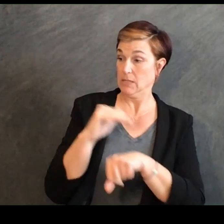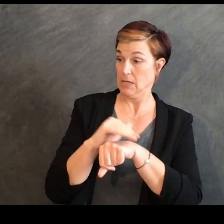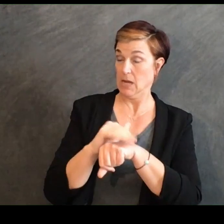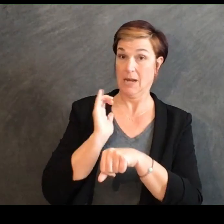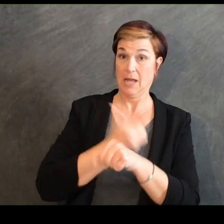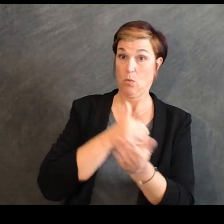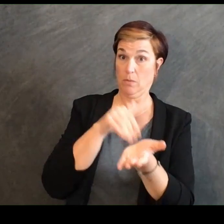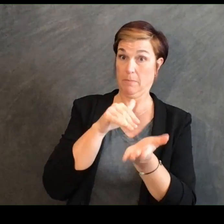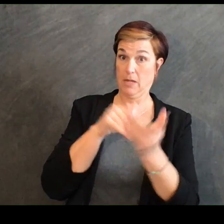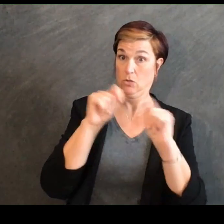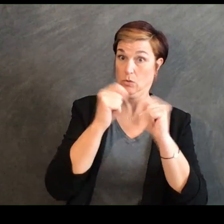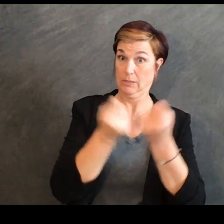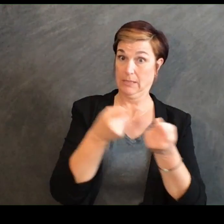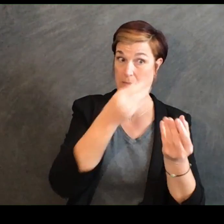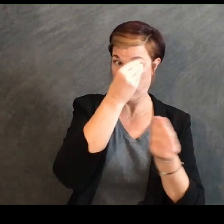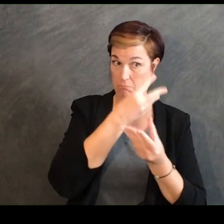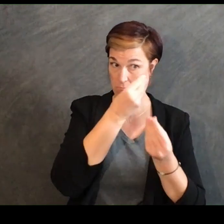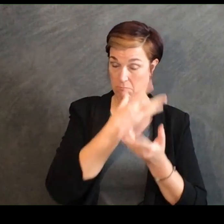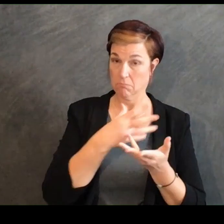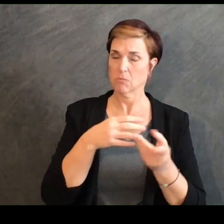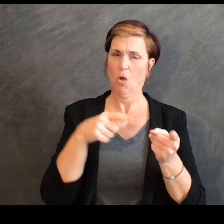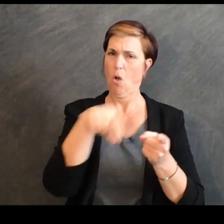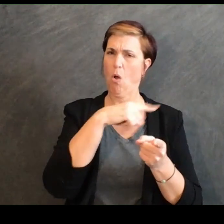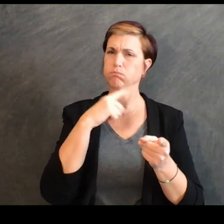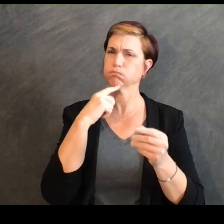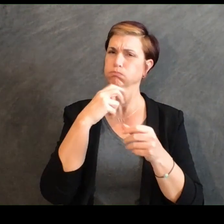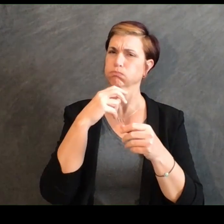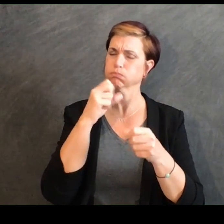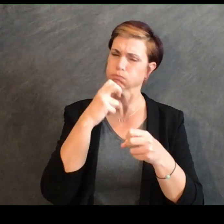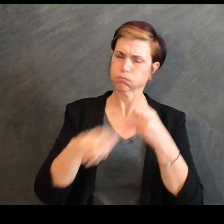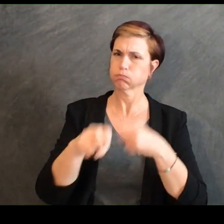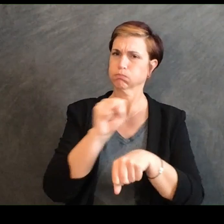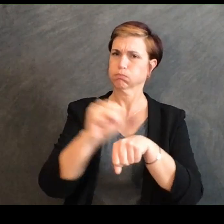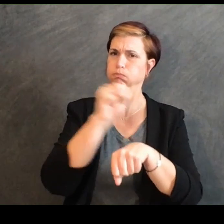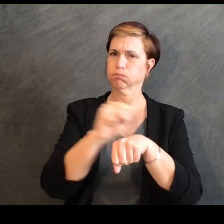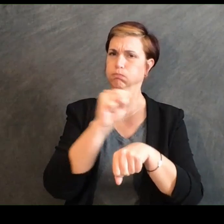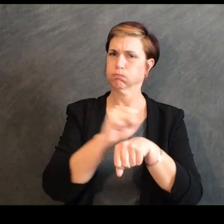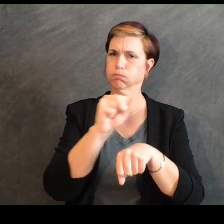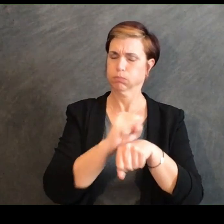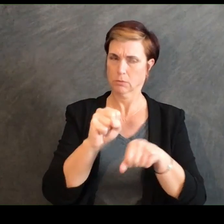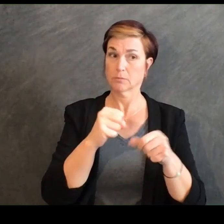job and we appreciate it very much that we're suspending the entry of foreign